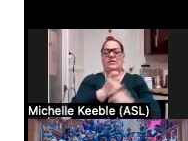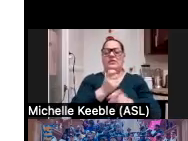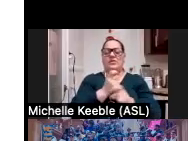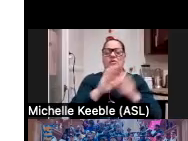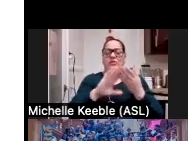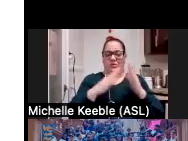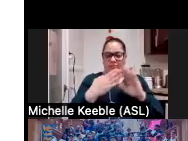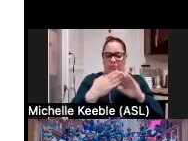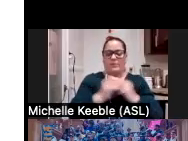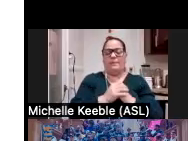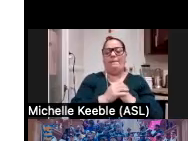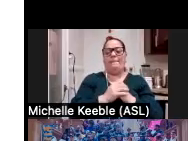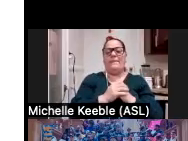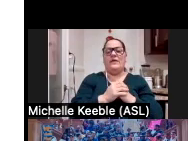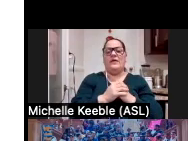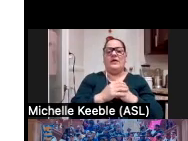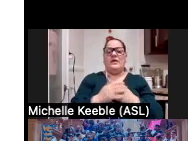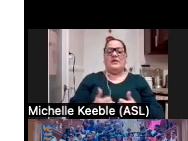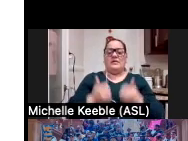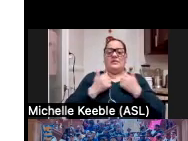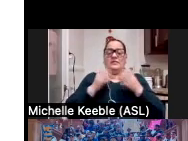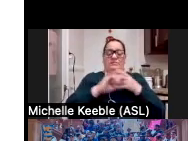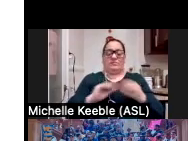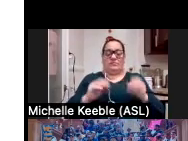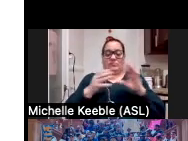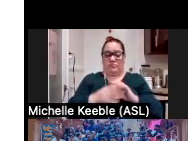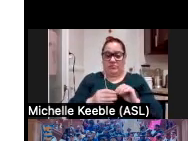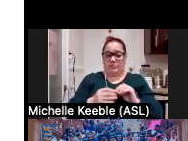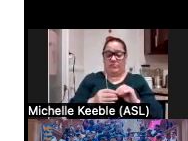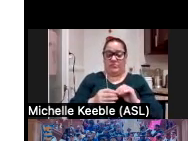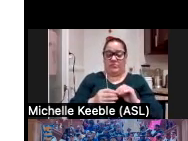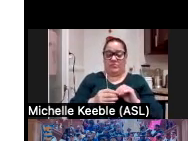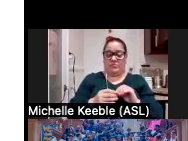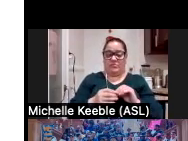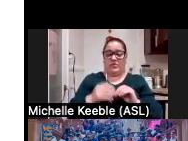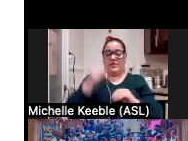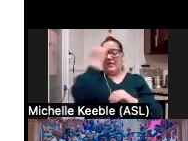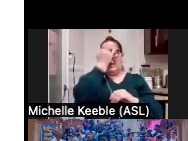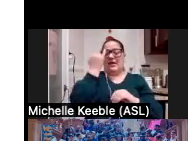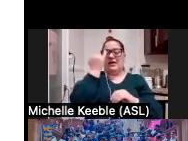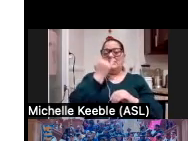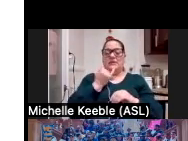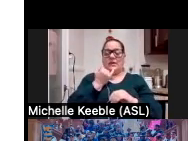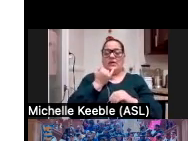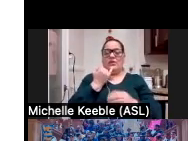Um in his autobiography uh he says that um in the Italian enclave in East Harlem where